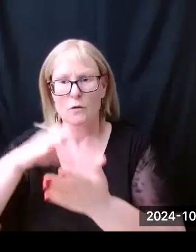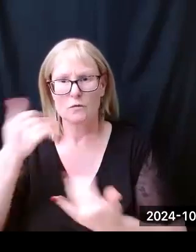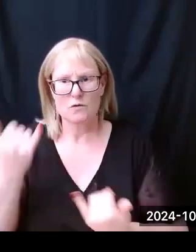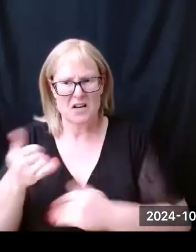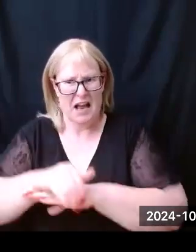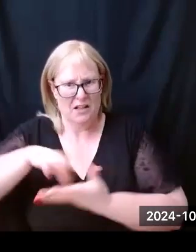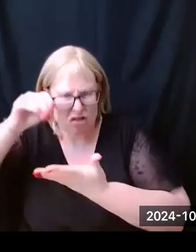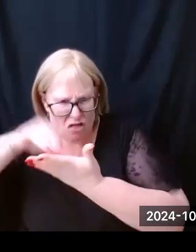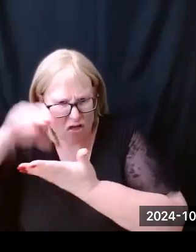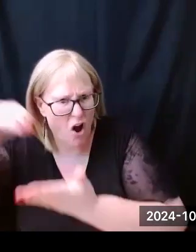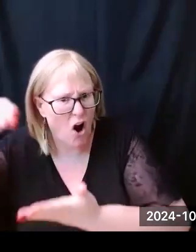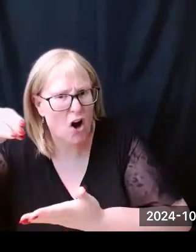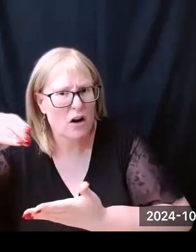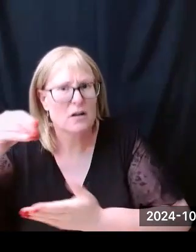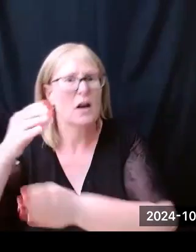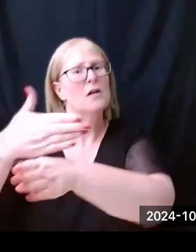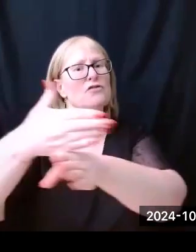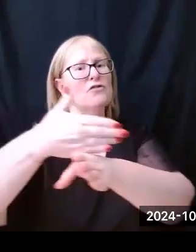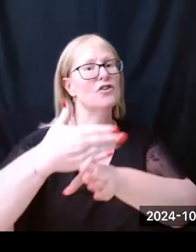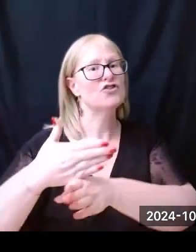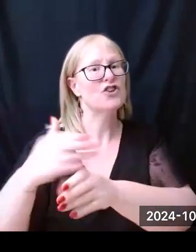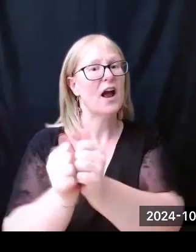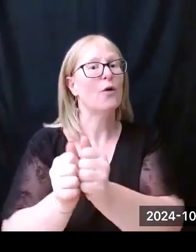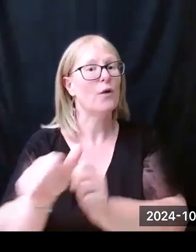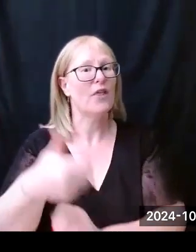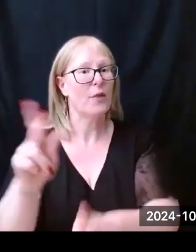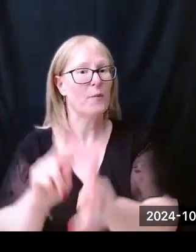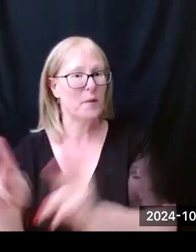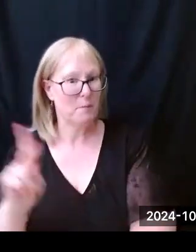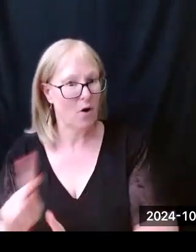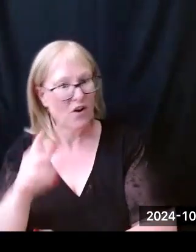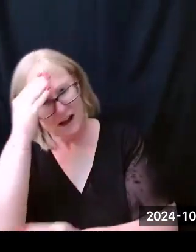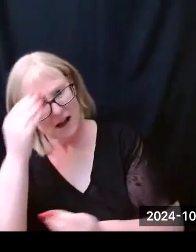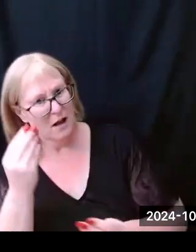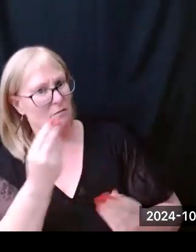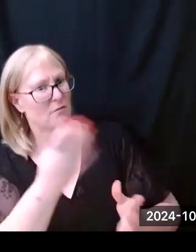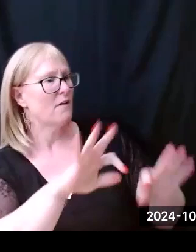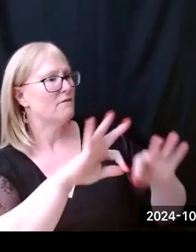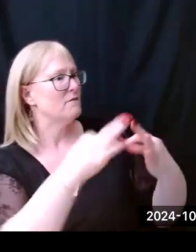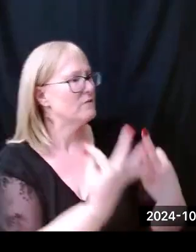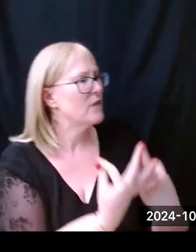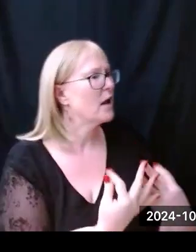also to let your friends and family know that these opportunities will be made available.